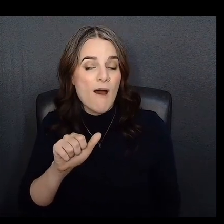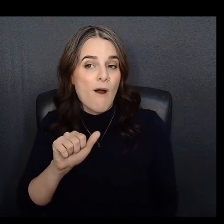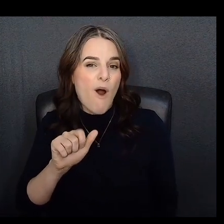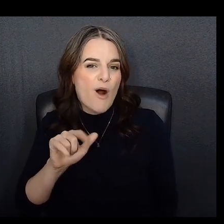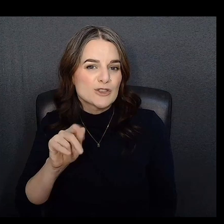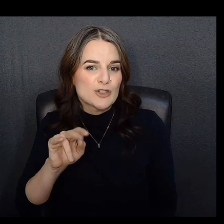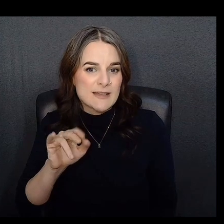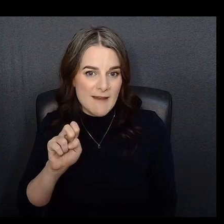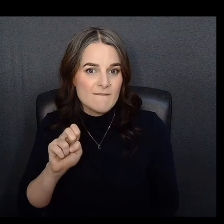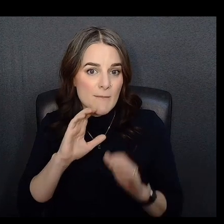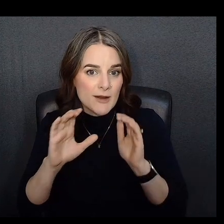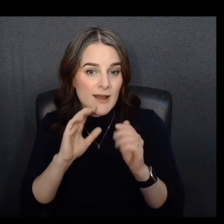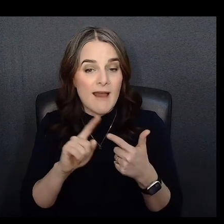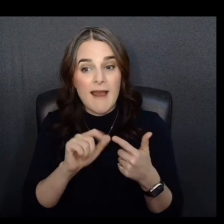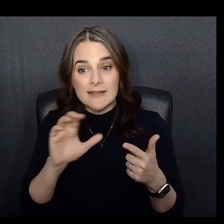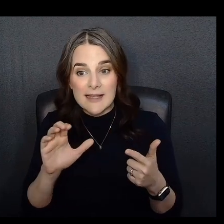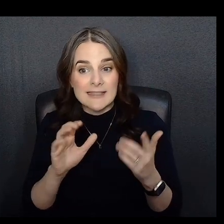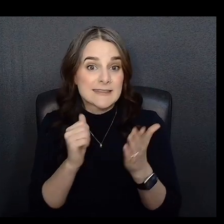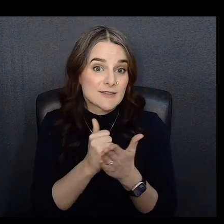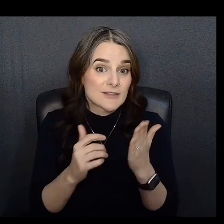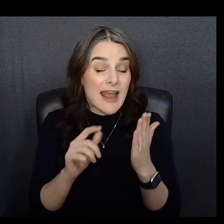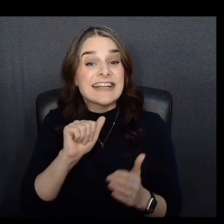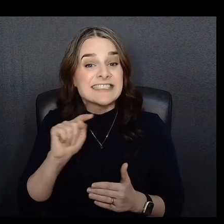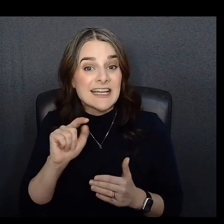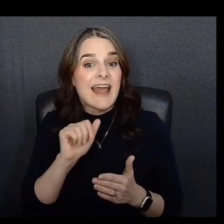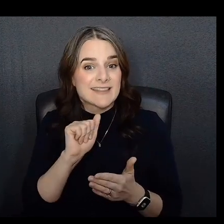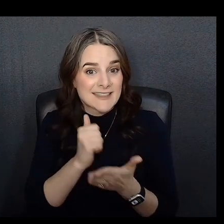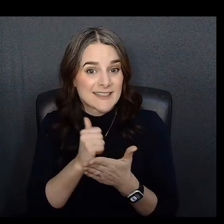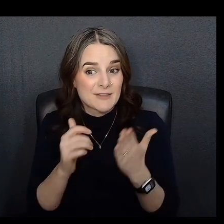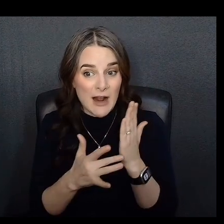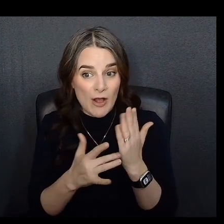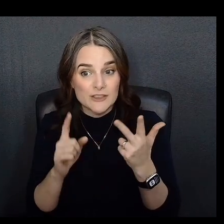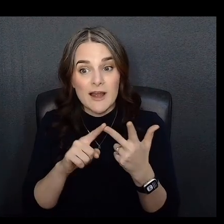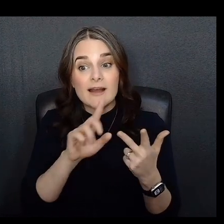assistive technology, DD or ID is going to refer to our developmental disabilities